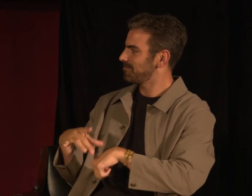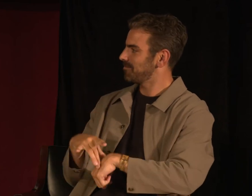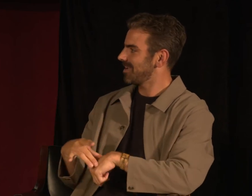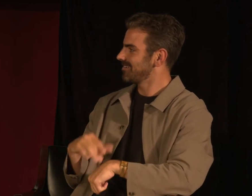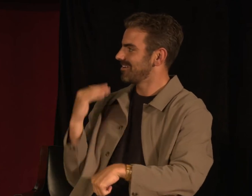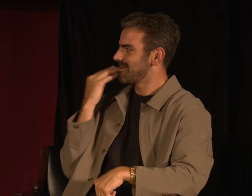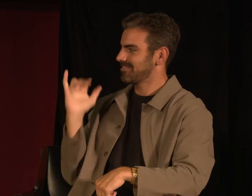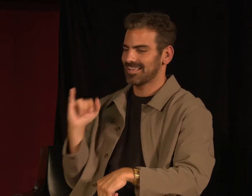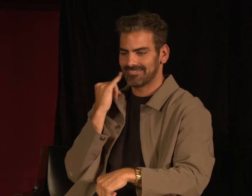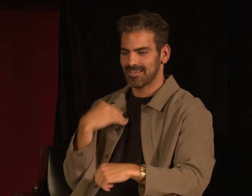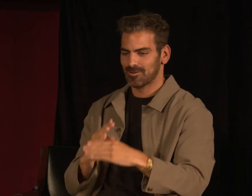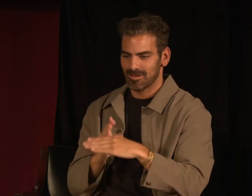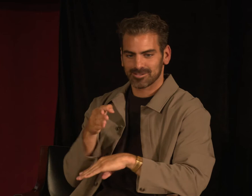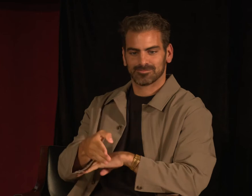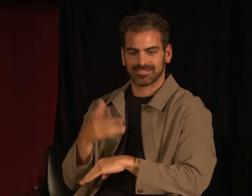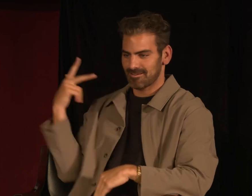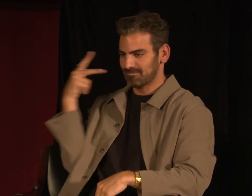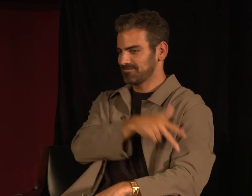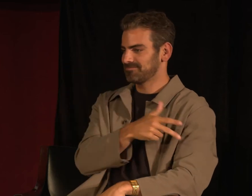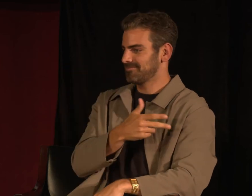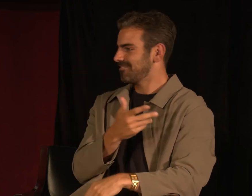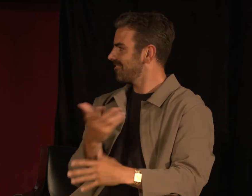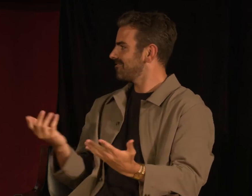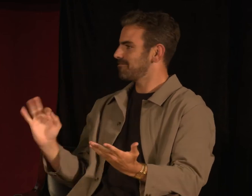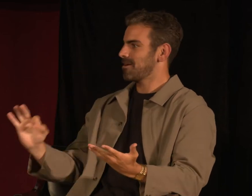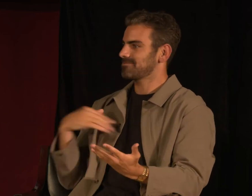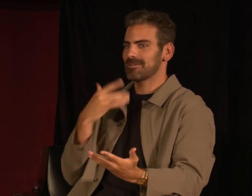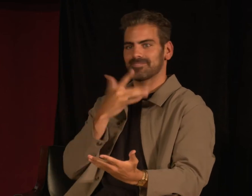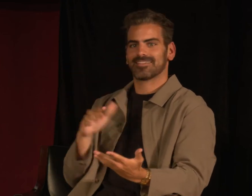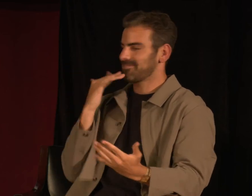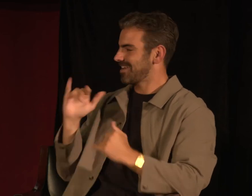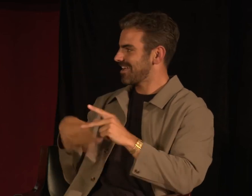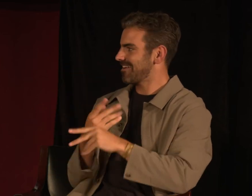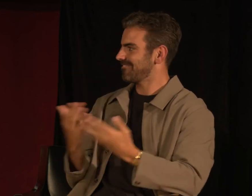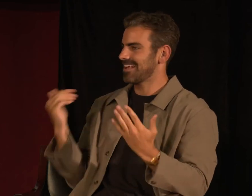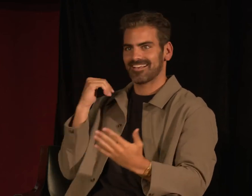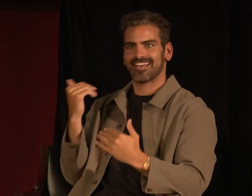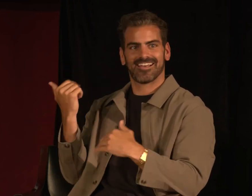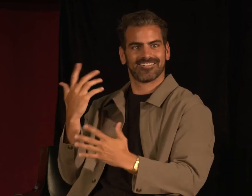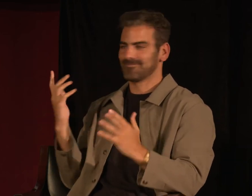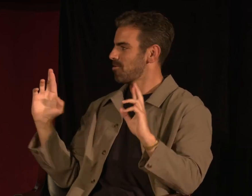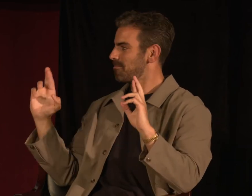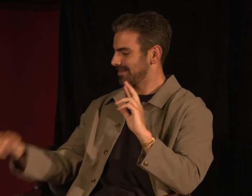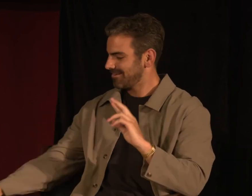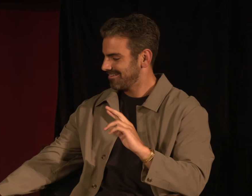the luckiest guy on the planet. I mean, it's wild. I clearly have missed the cars that are coming just crossing the street.